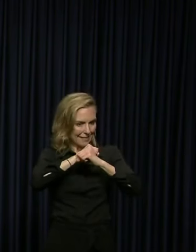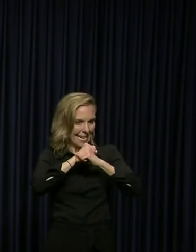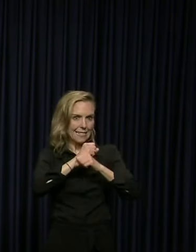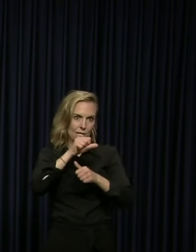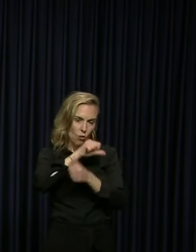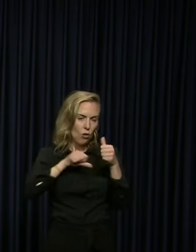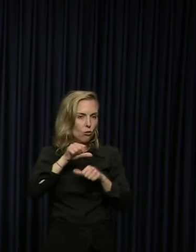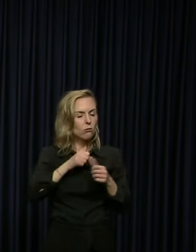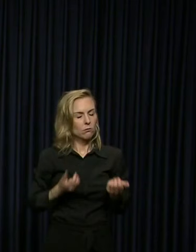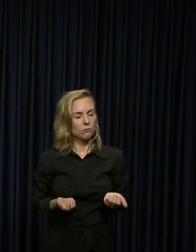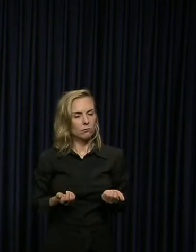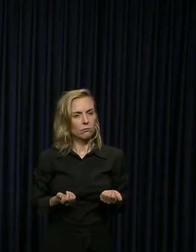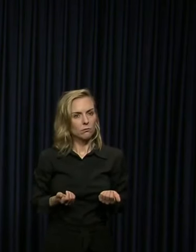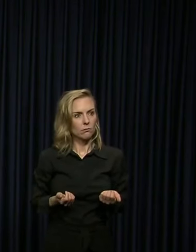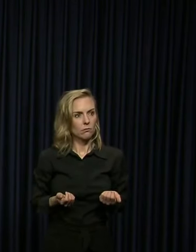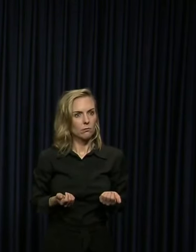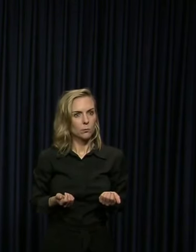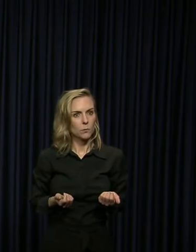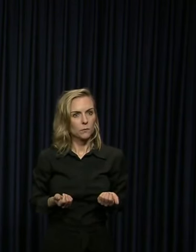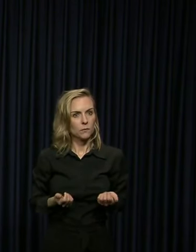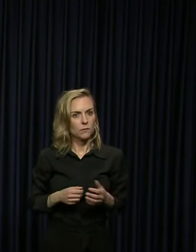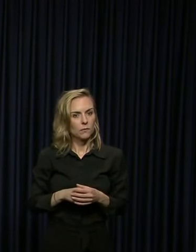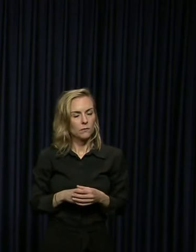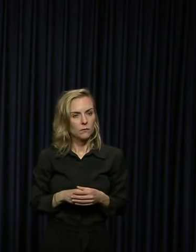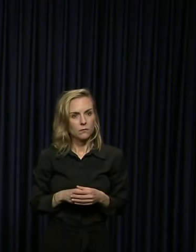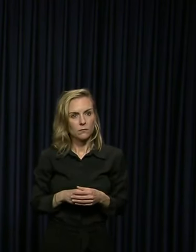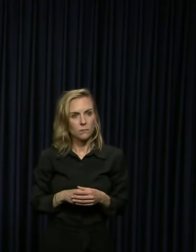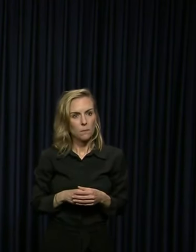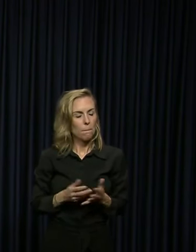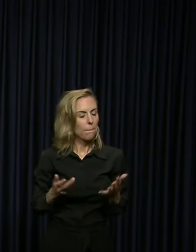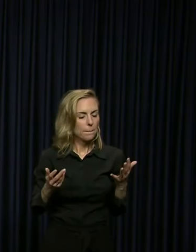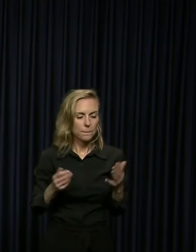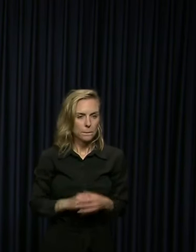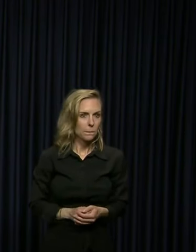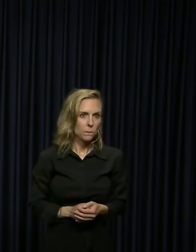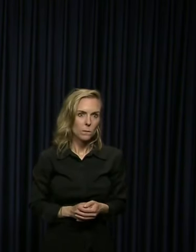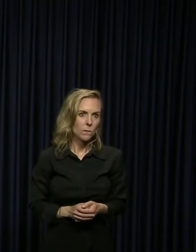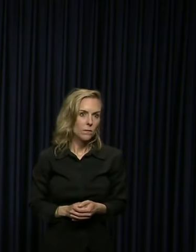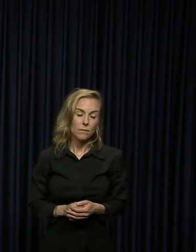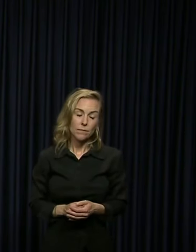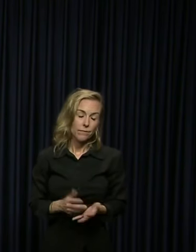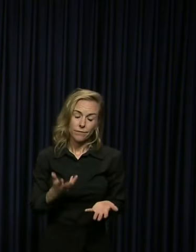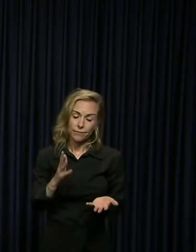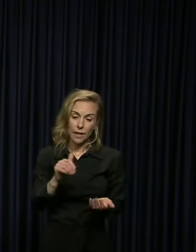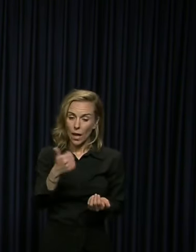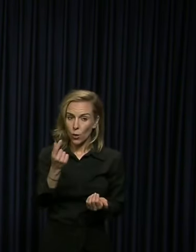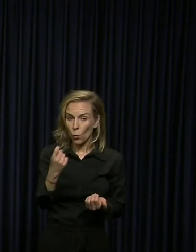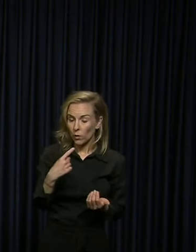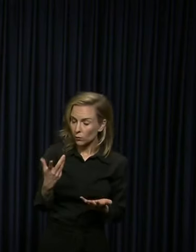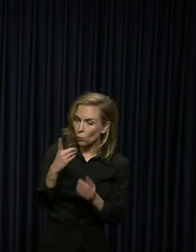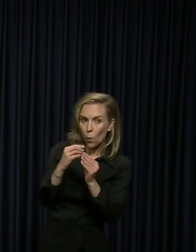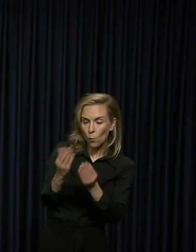HARM'S WAY FOR IT. AND I'VE BEEN REALLY, REALLY IMPRESSED. AND SO JUST BECAUSE WE HAVE